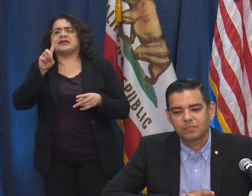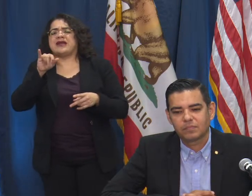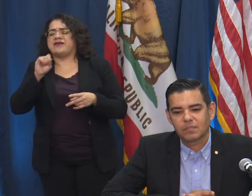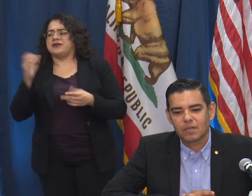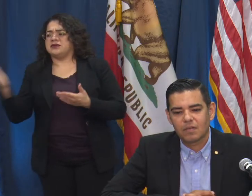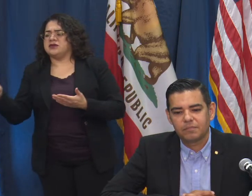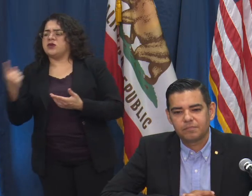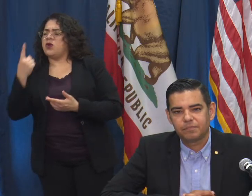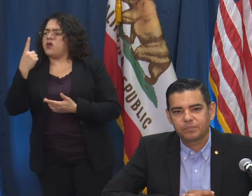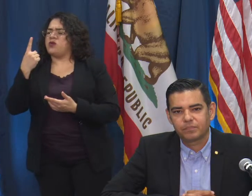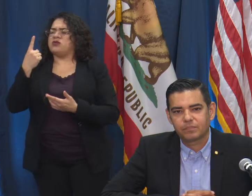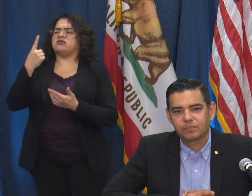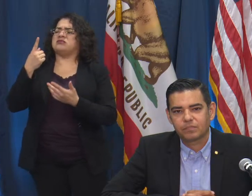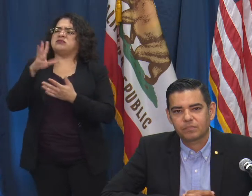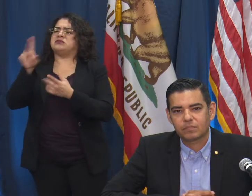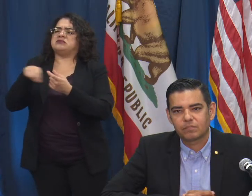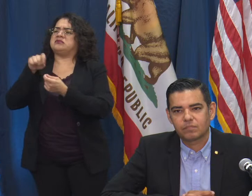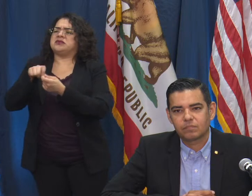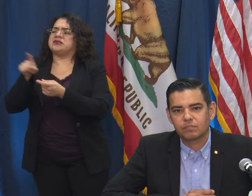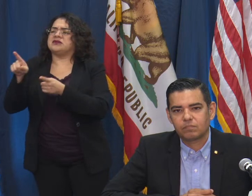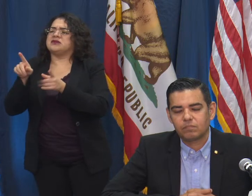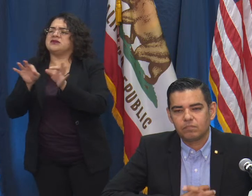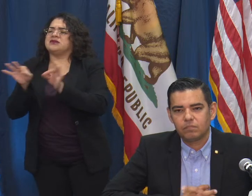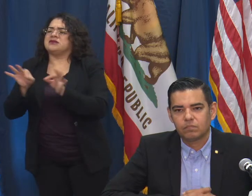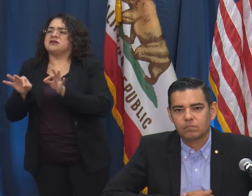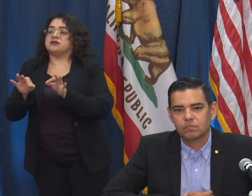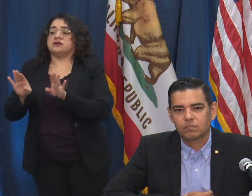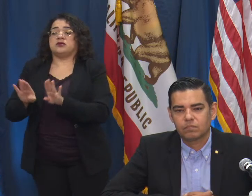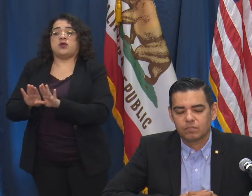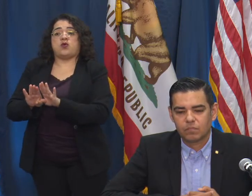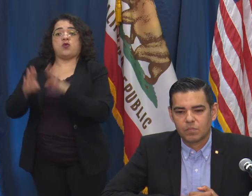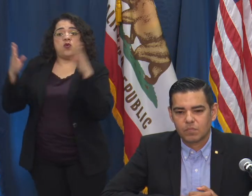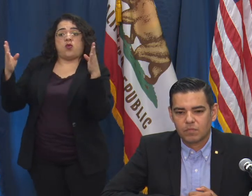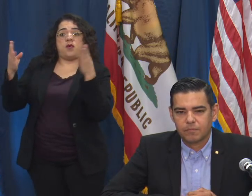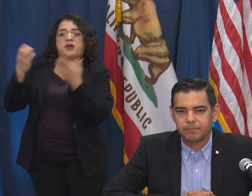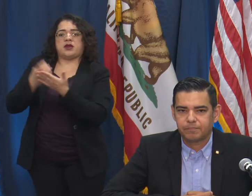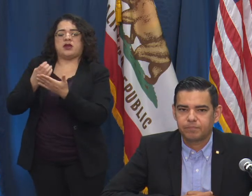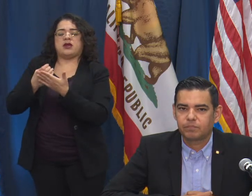brought up when they're talking about reopening the economy is some people